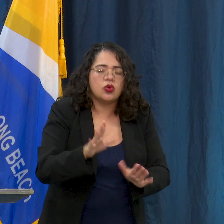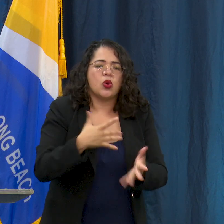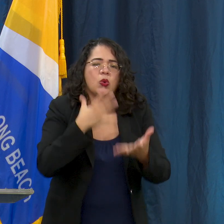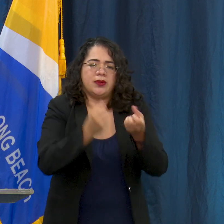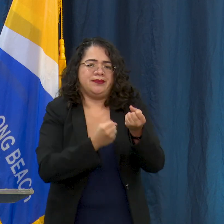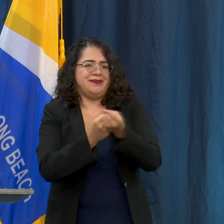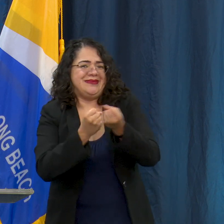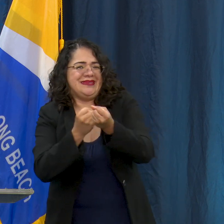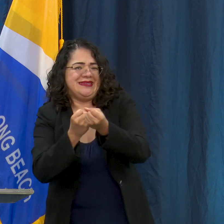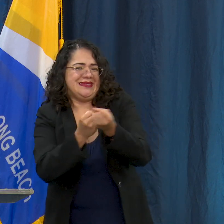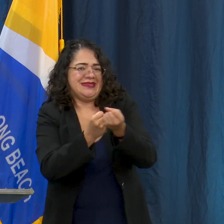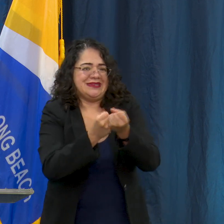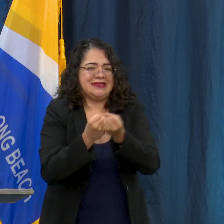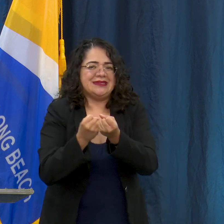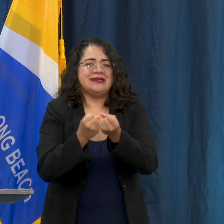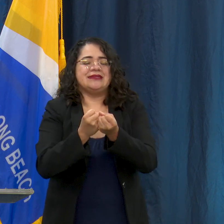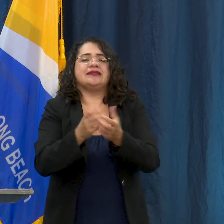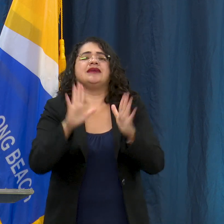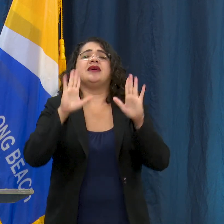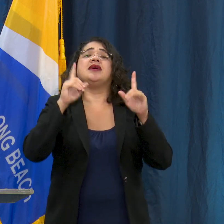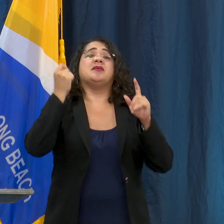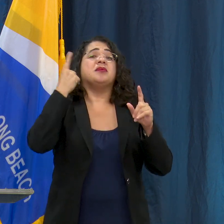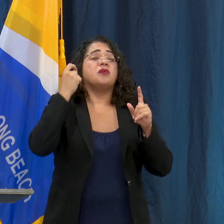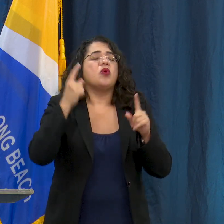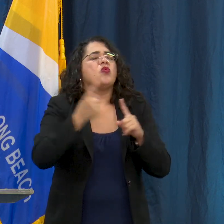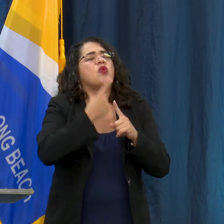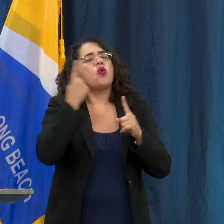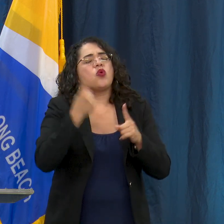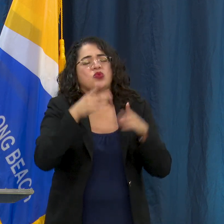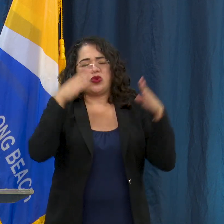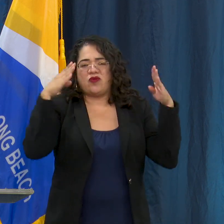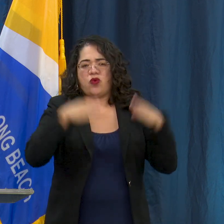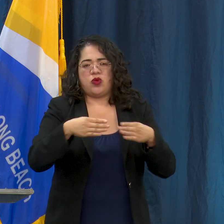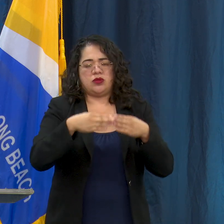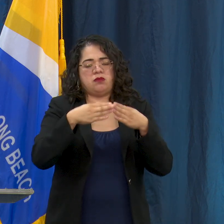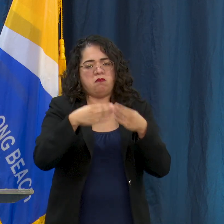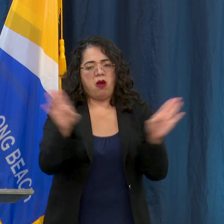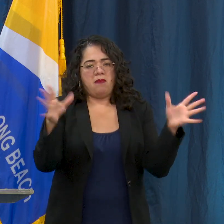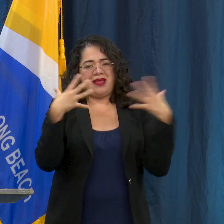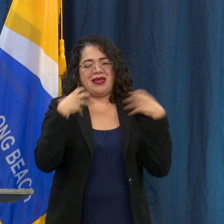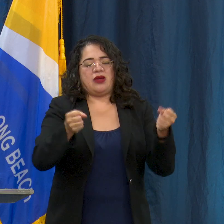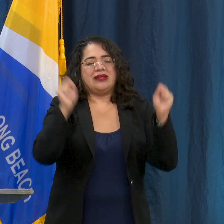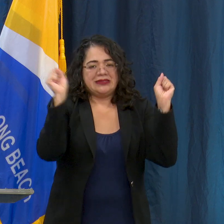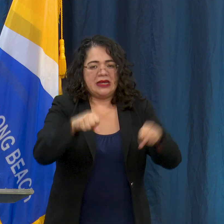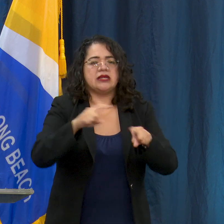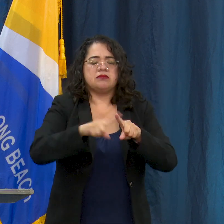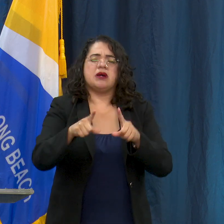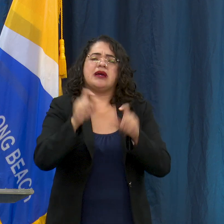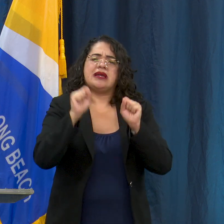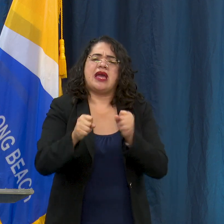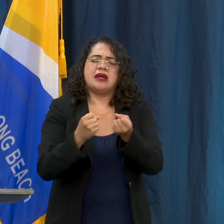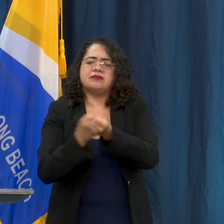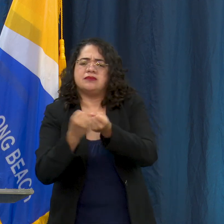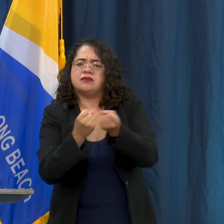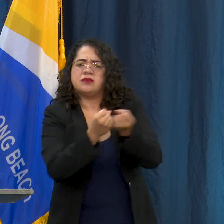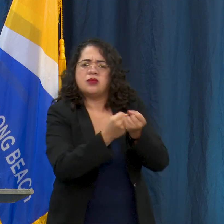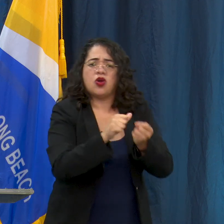community and that centers public health. I want to thank the entire team for doing this. This was hard to get done